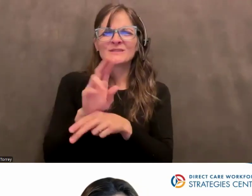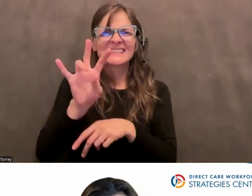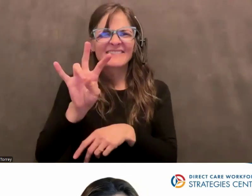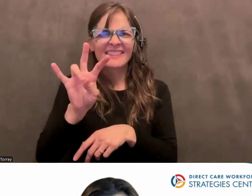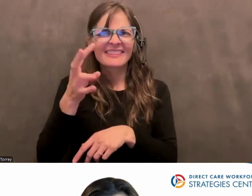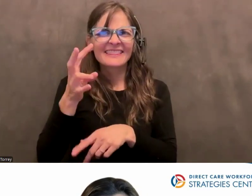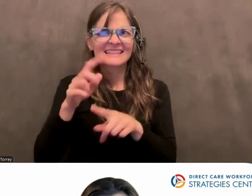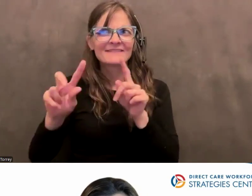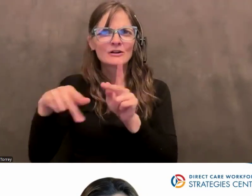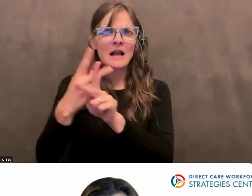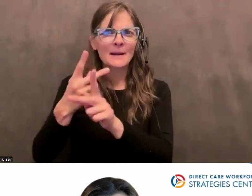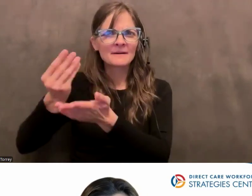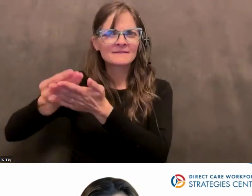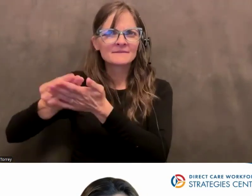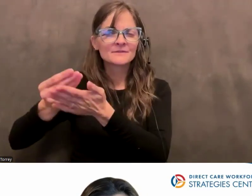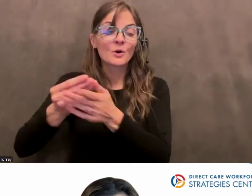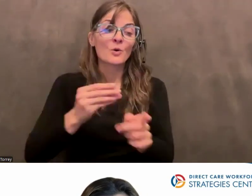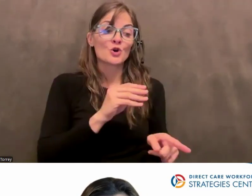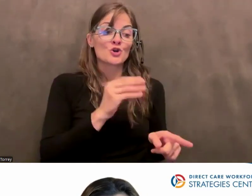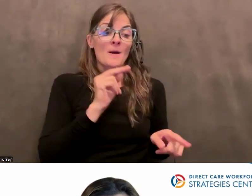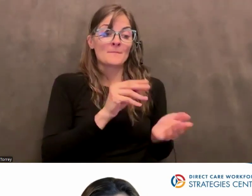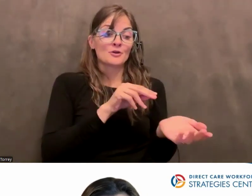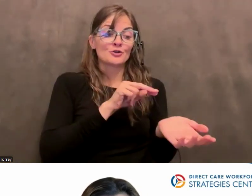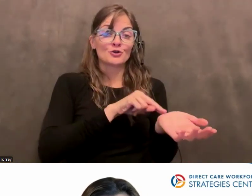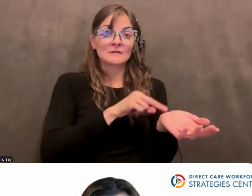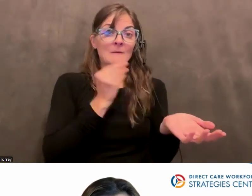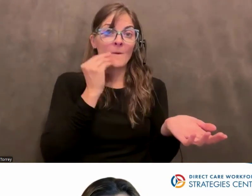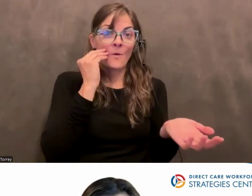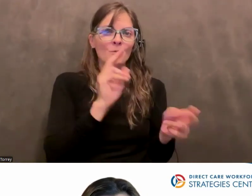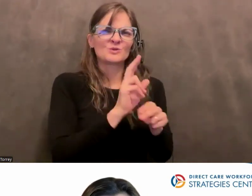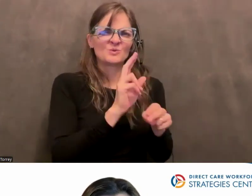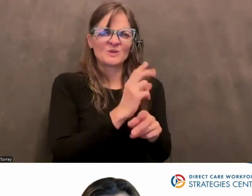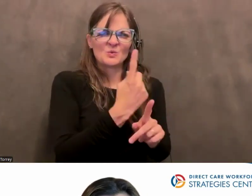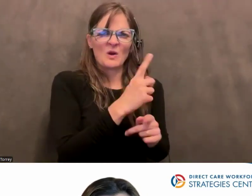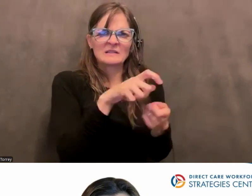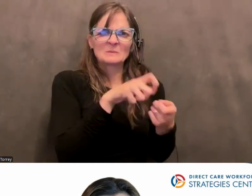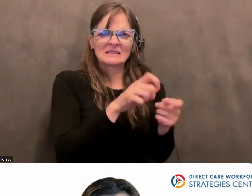for nursing homes. We used, you know, our Department of Labor